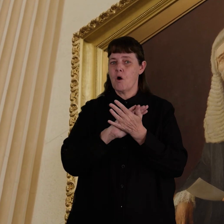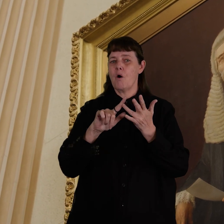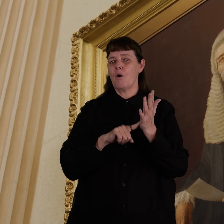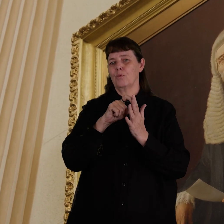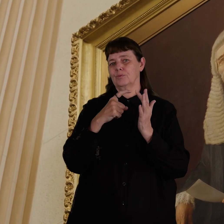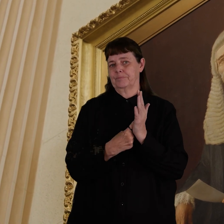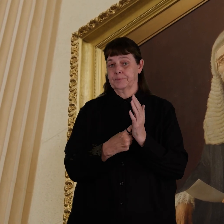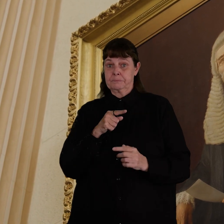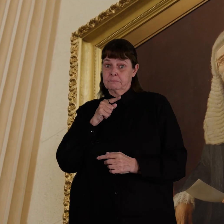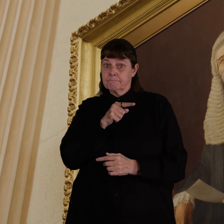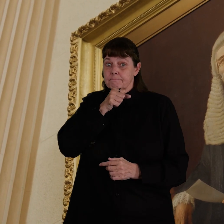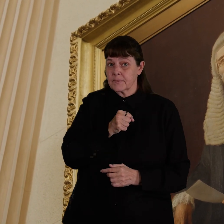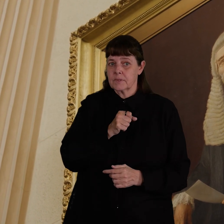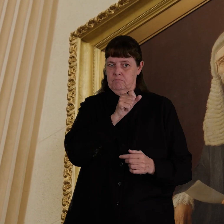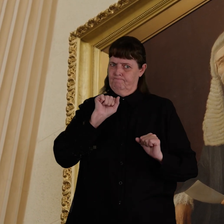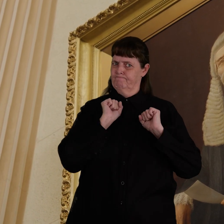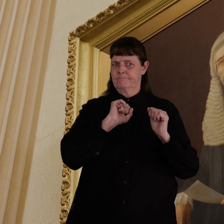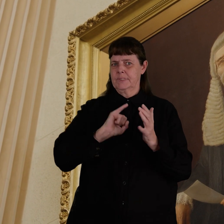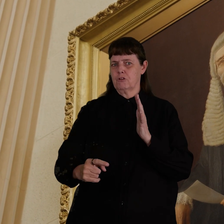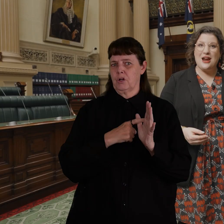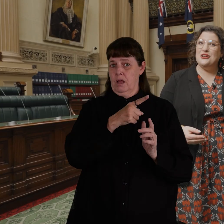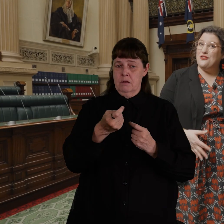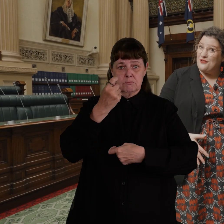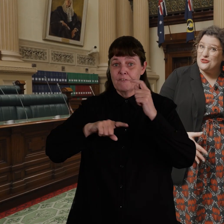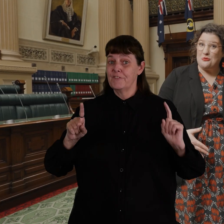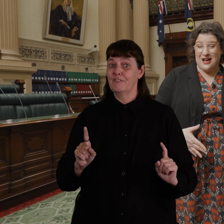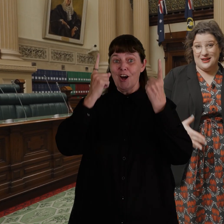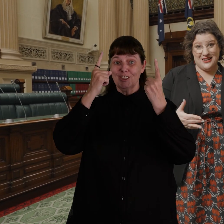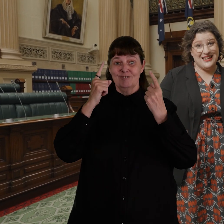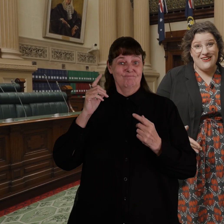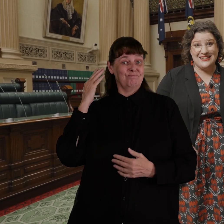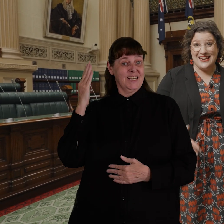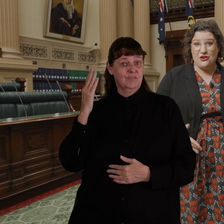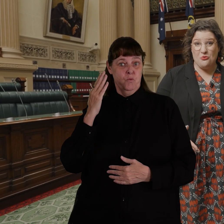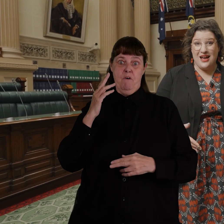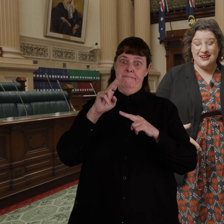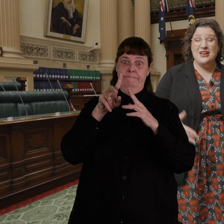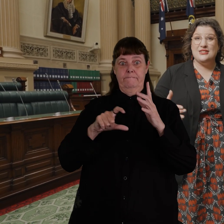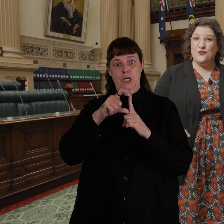went on to become the very first speaker for the brand new federal Parliament in 1901.